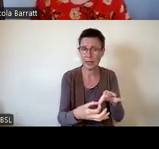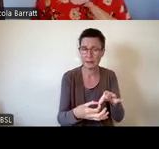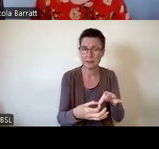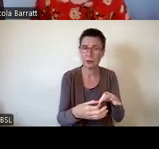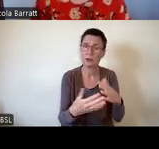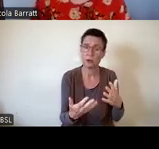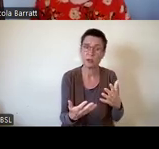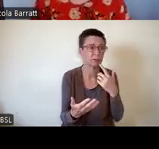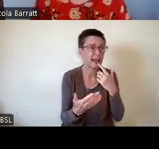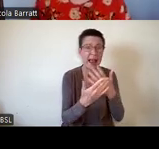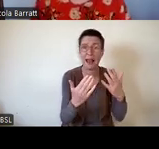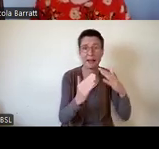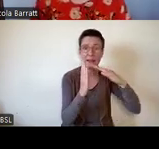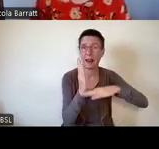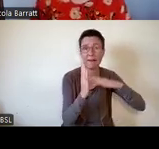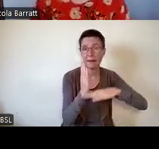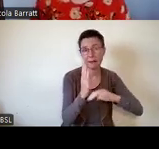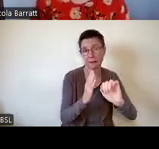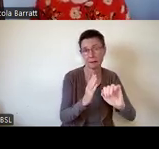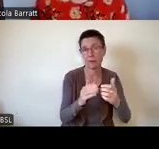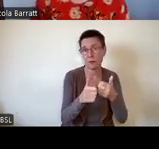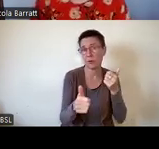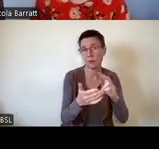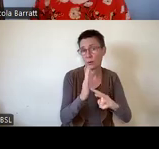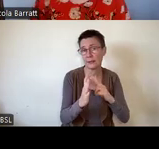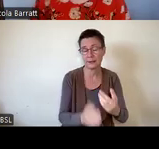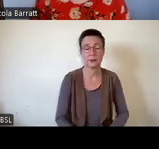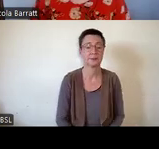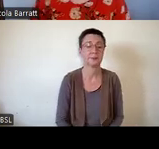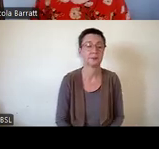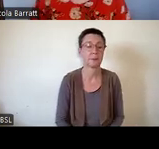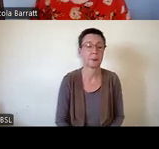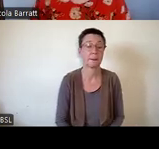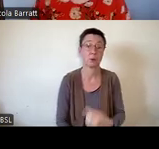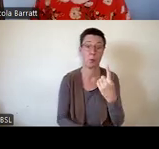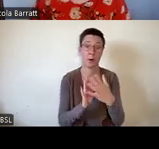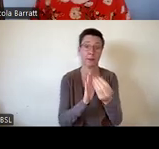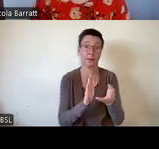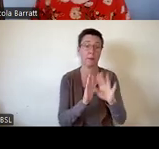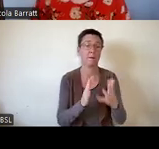You can do it at whatever level you're at. This example from Creative Black Country